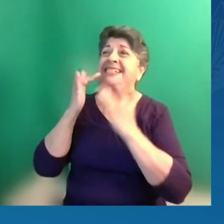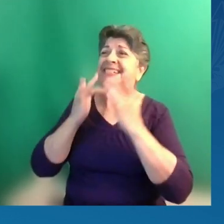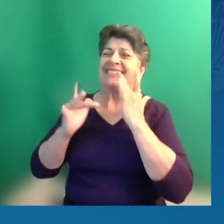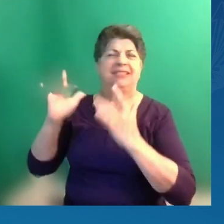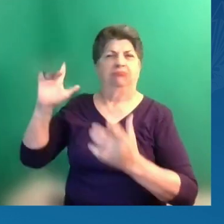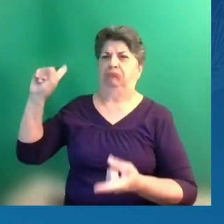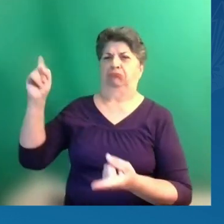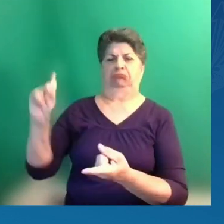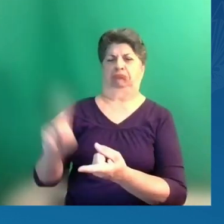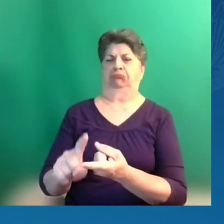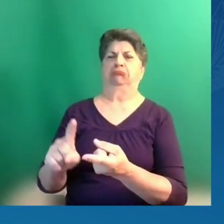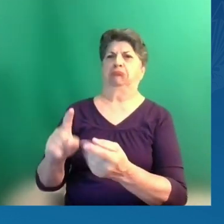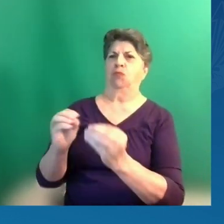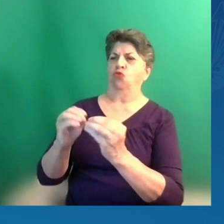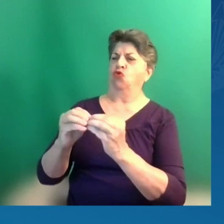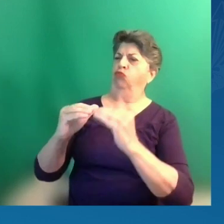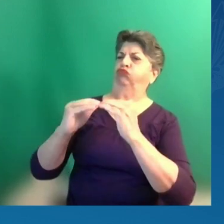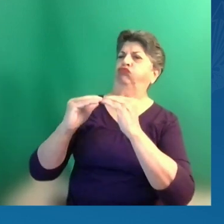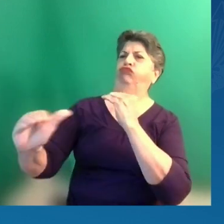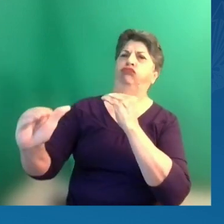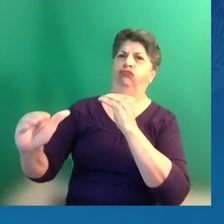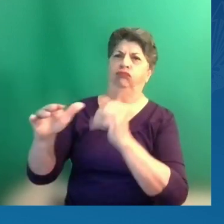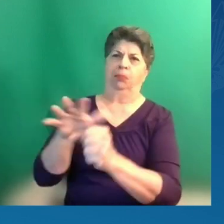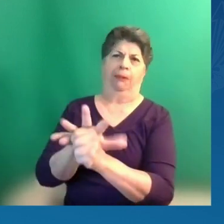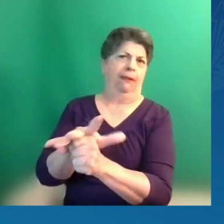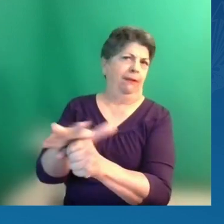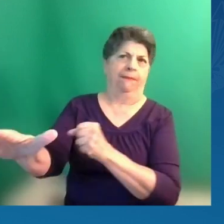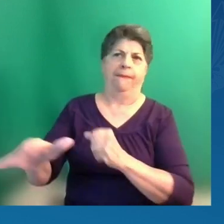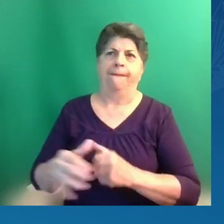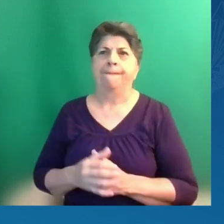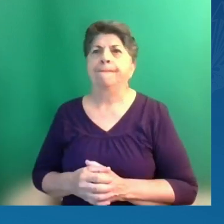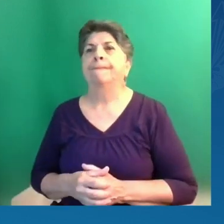In her remarks, she detailed the ecological and economic threats